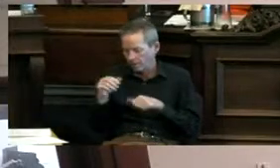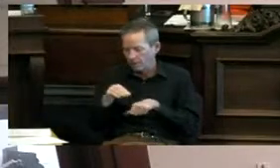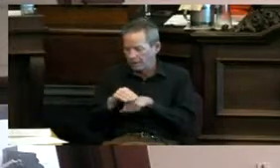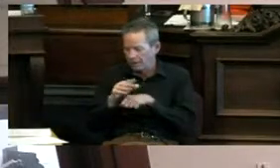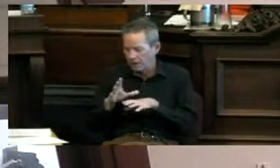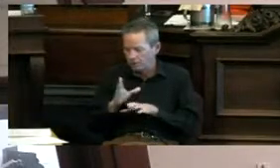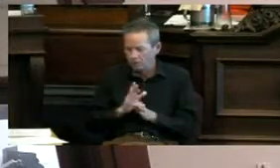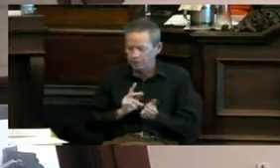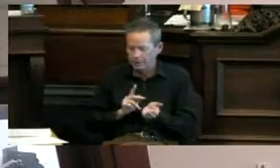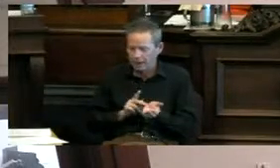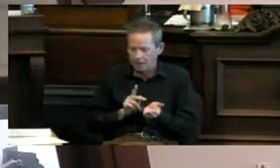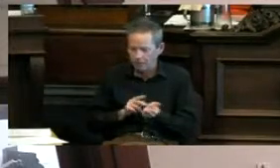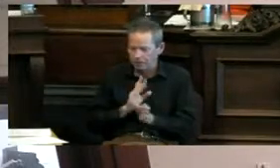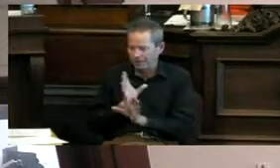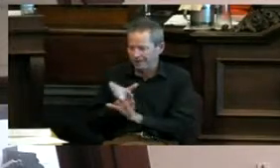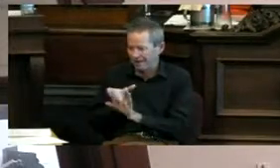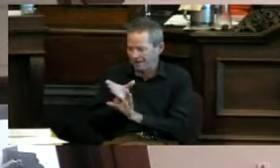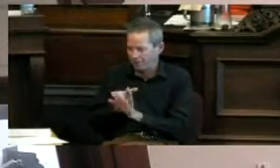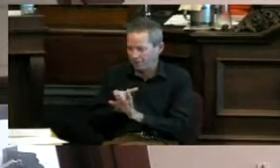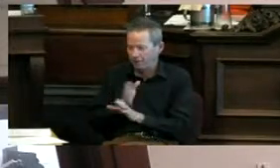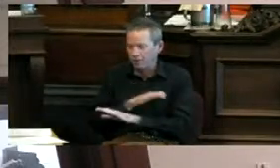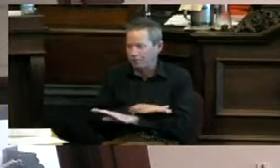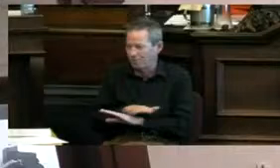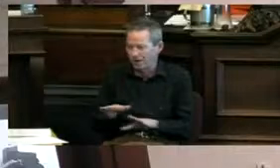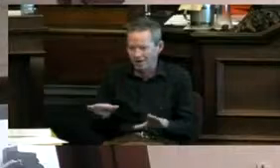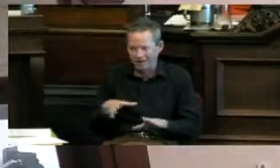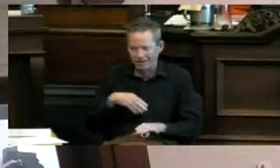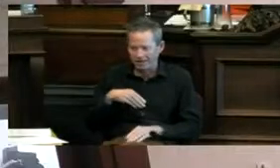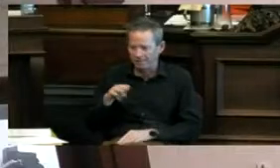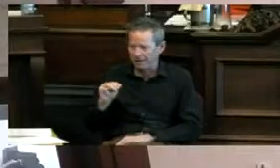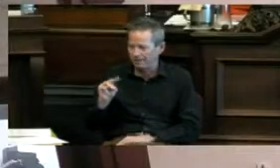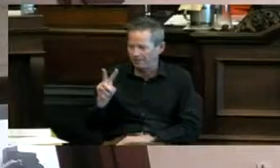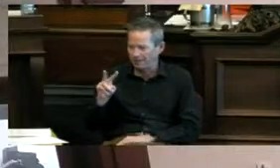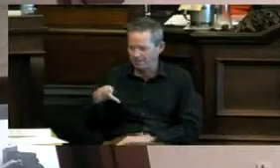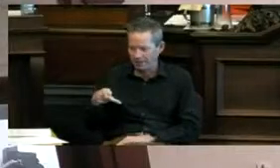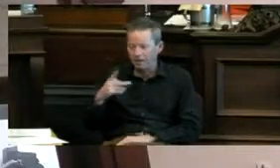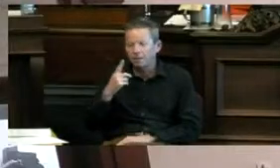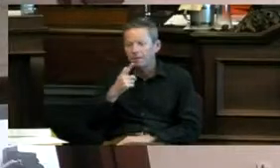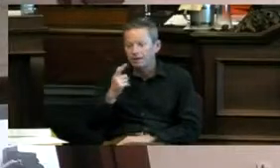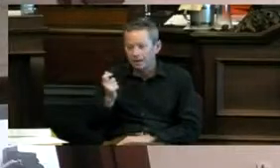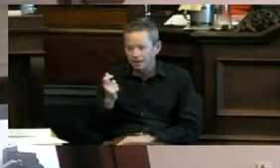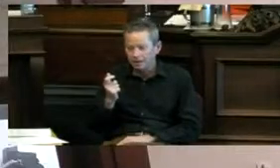terrible. Most mental health